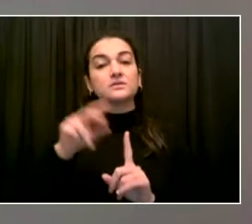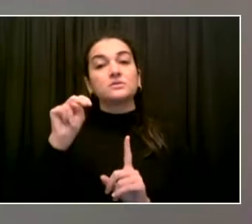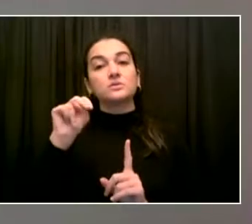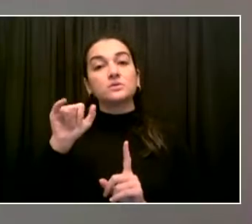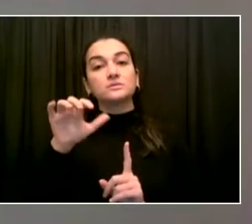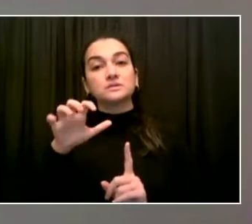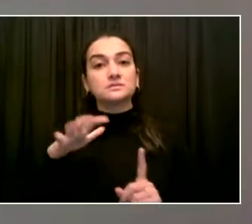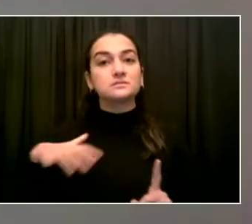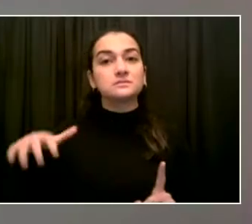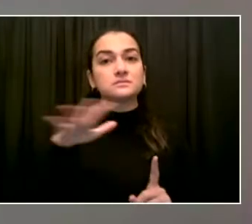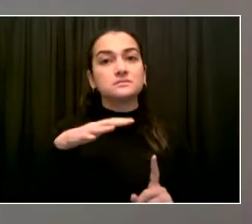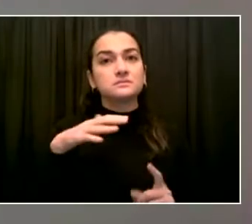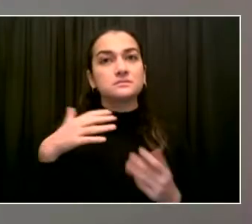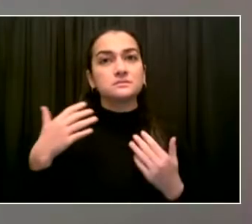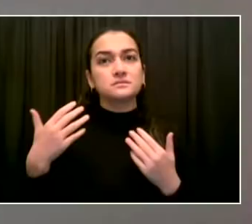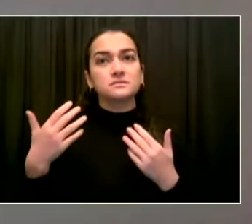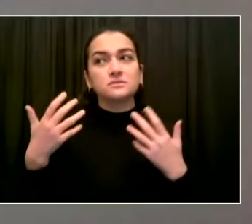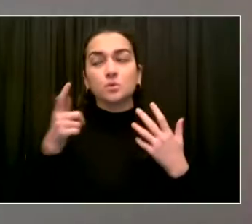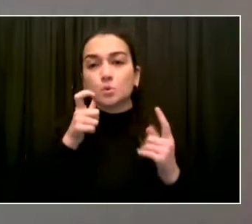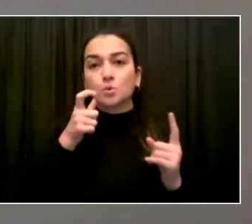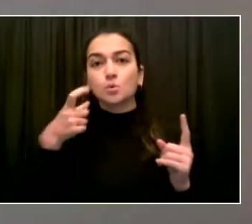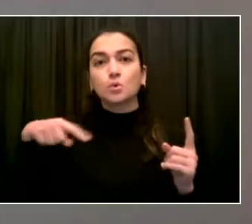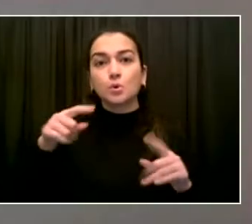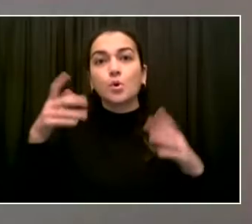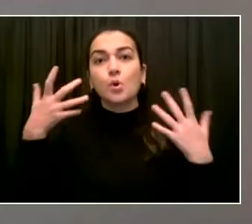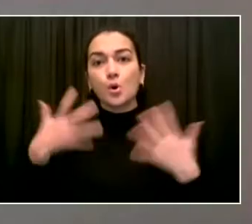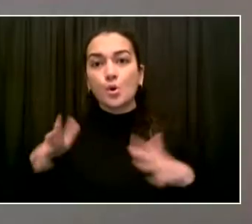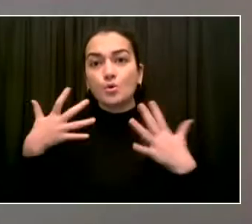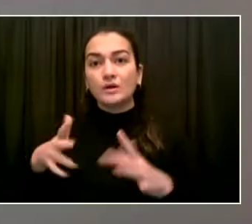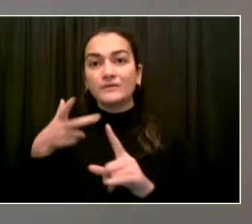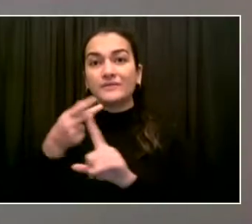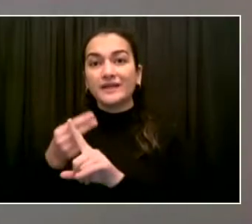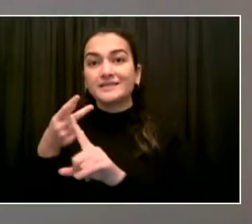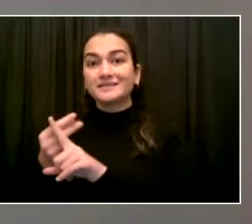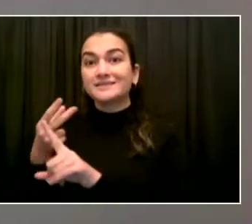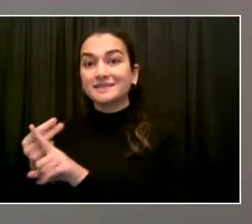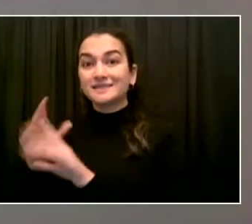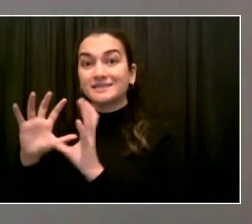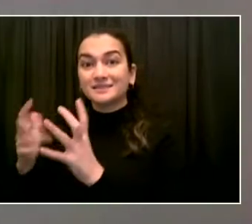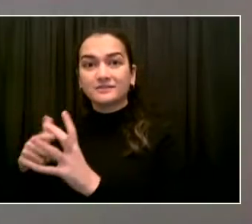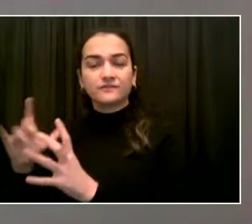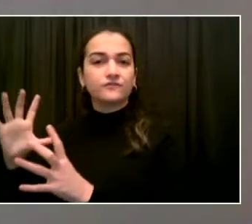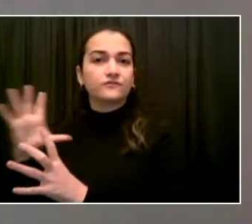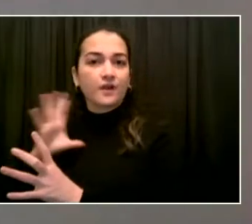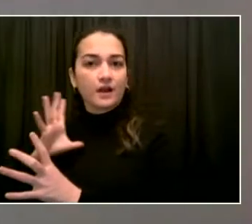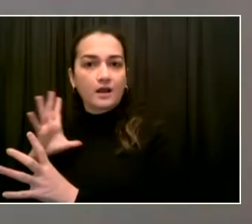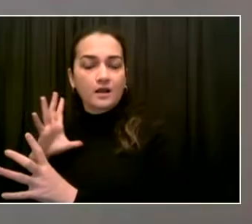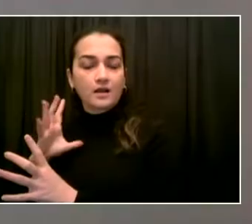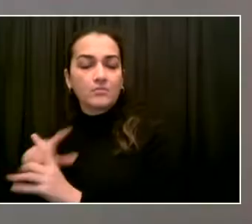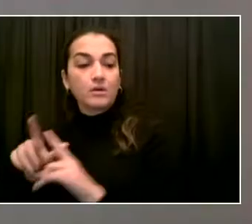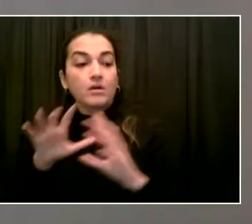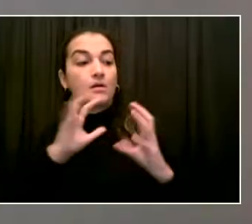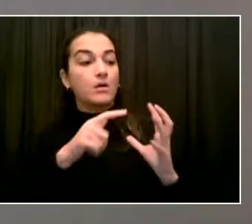YORK, THIS VIRUS IS AMAZING AT FINDING THOSE PEOPLE WHO ARE UNVACCINATED AND